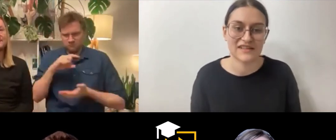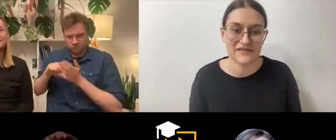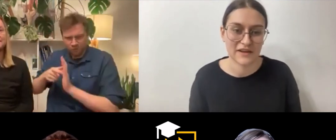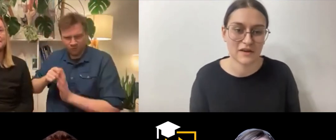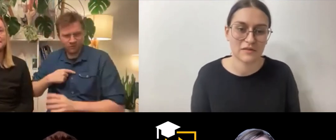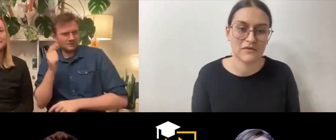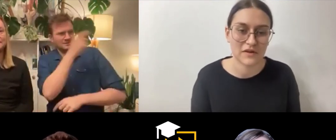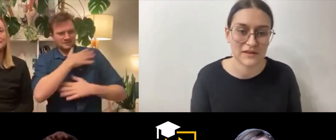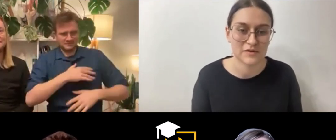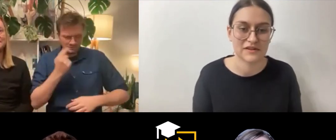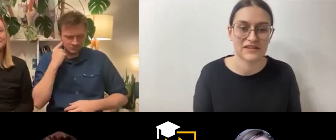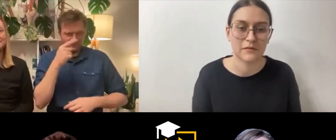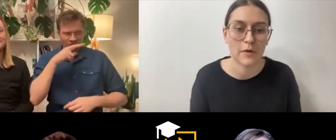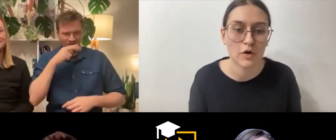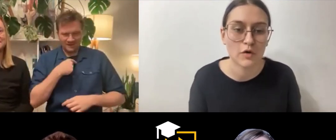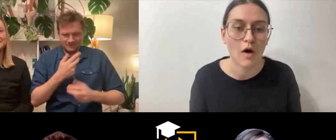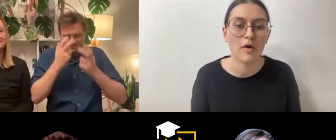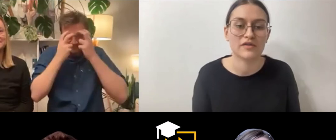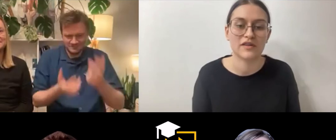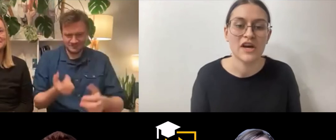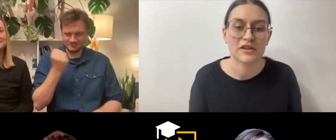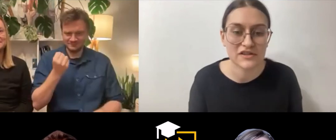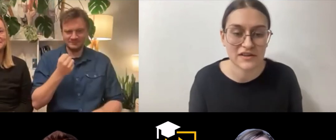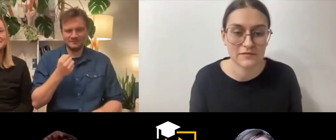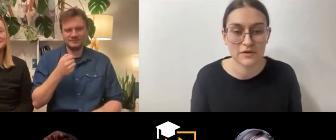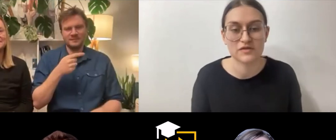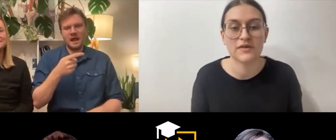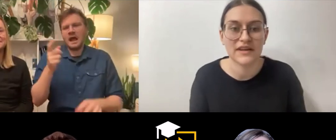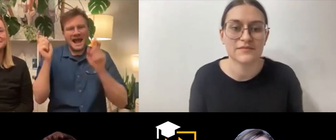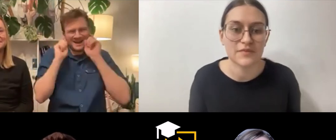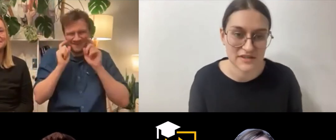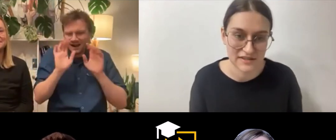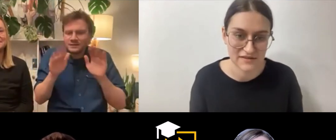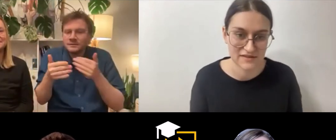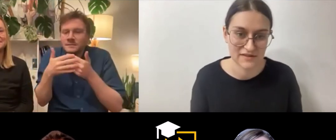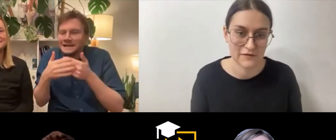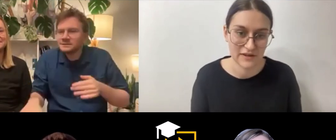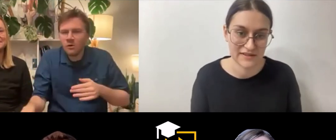She would say, "it's the running water."